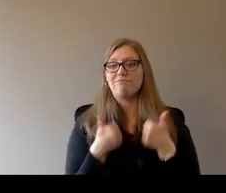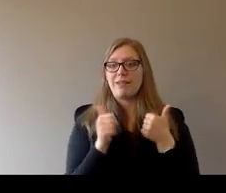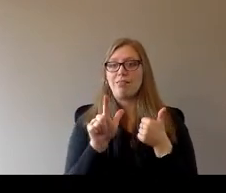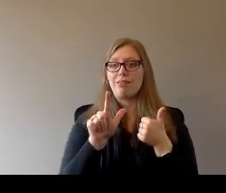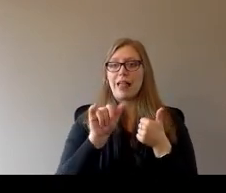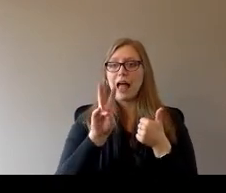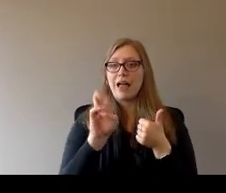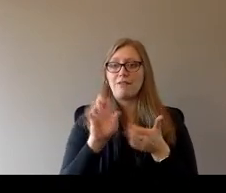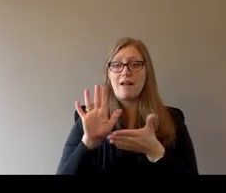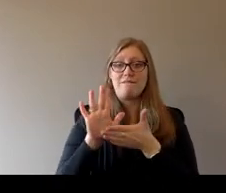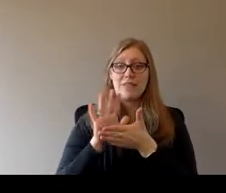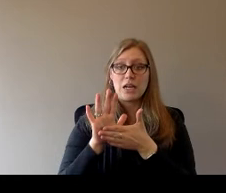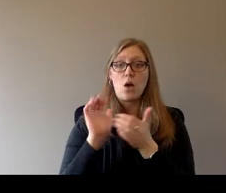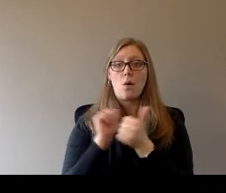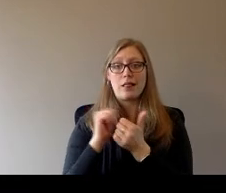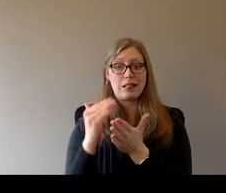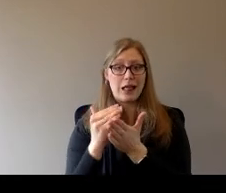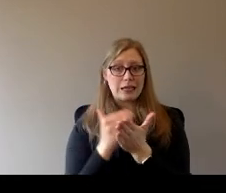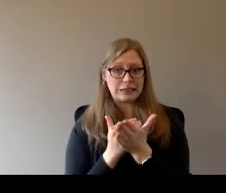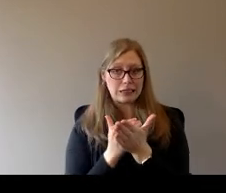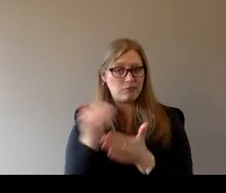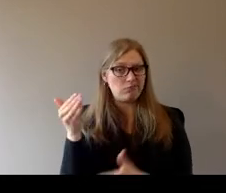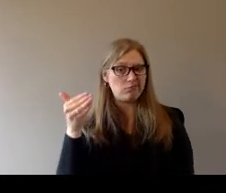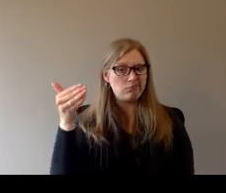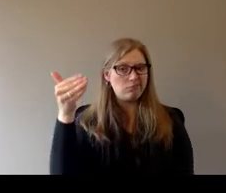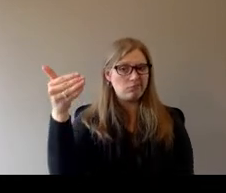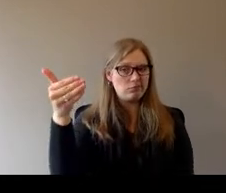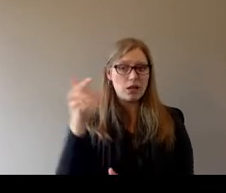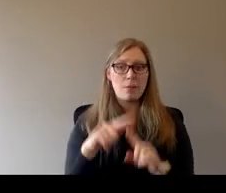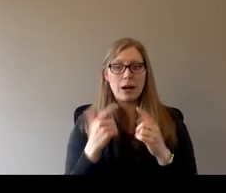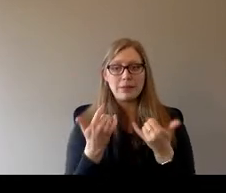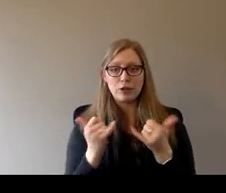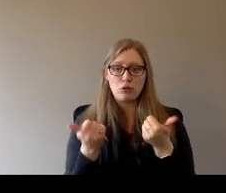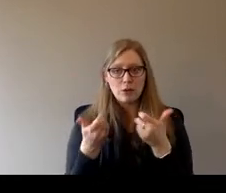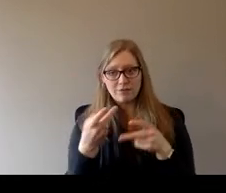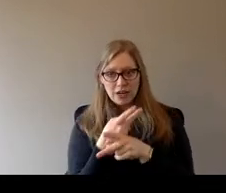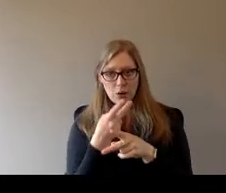But I'm still trying to kind of work all of those things out.